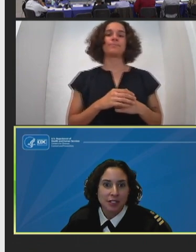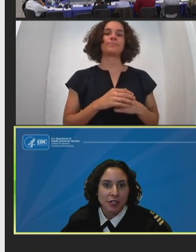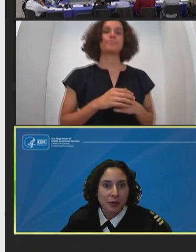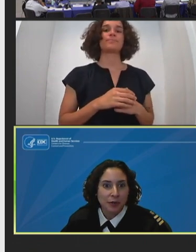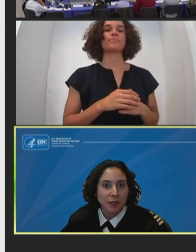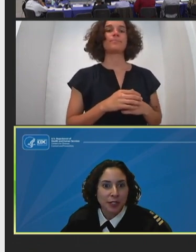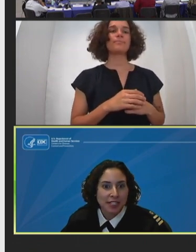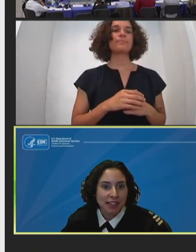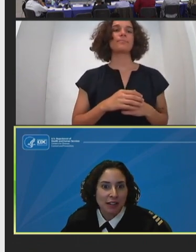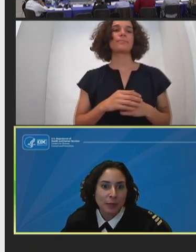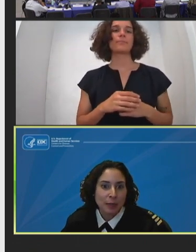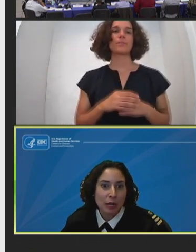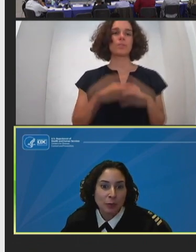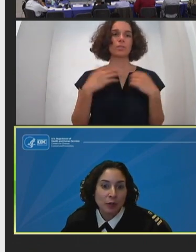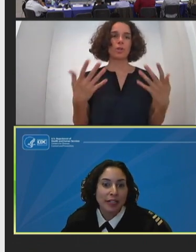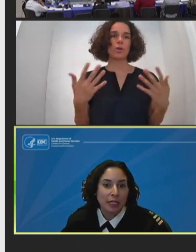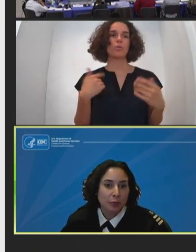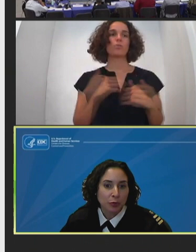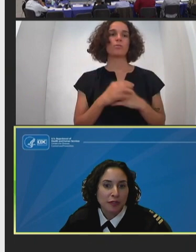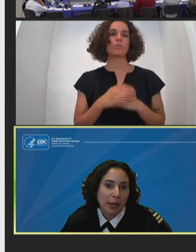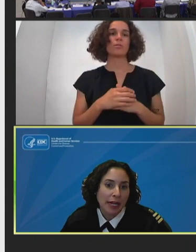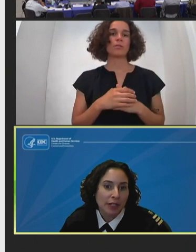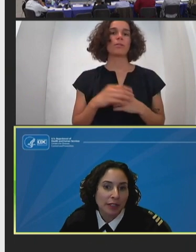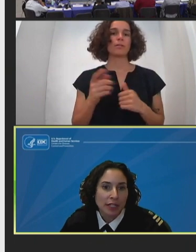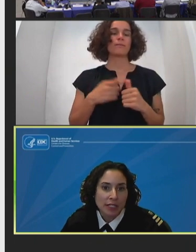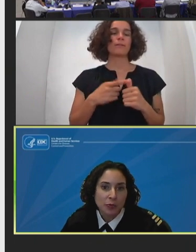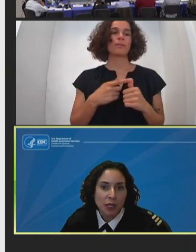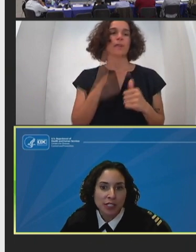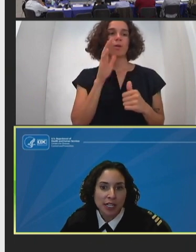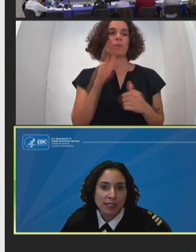So, first, I'll be -- I'll provide a brief background on this project,